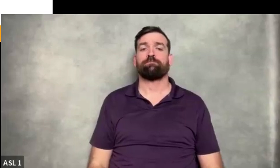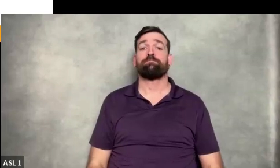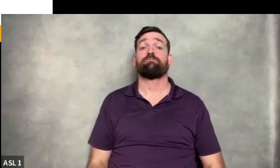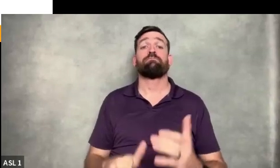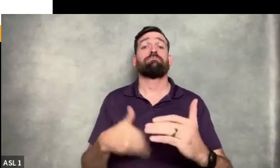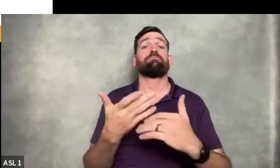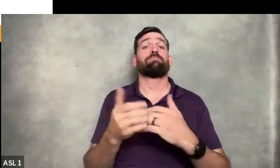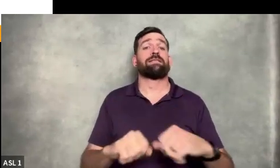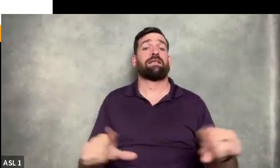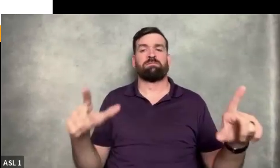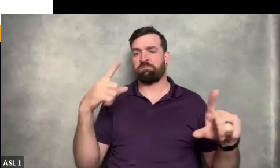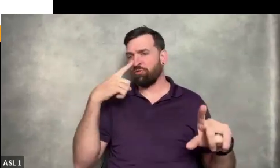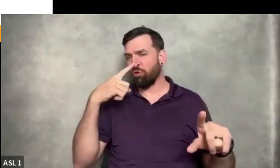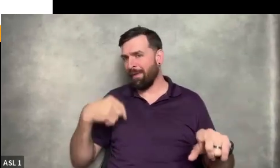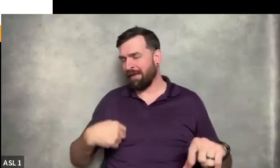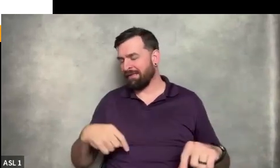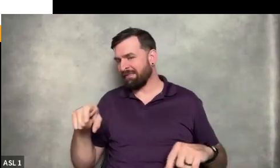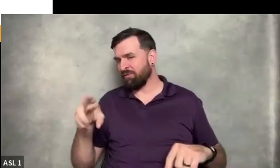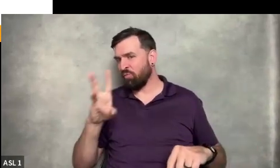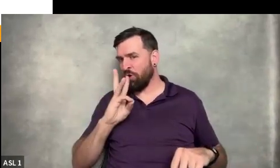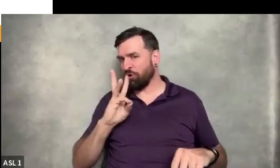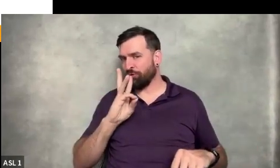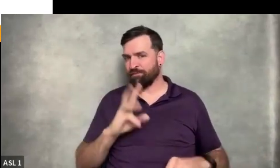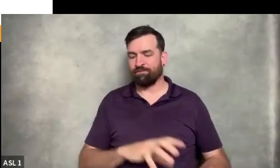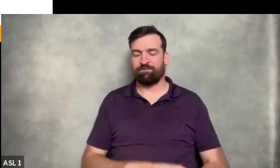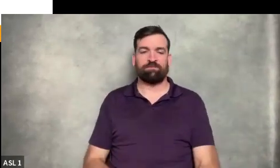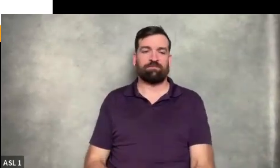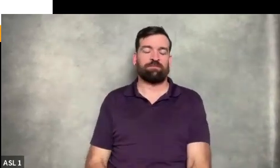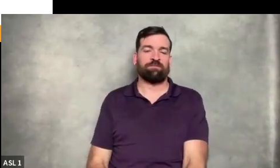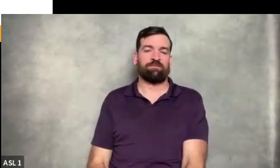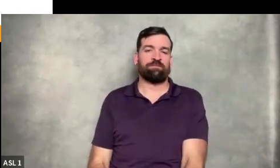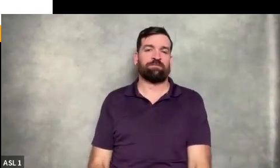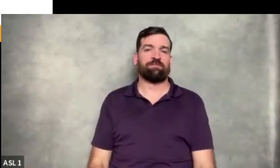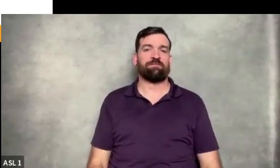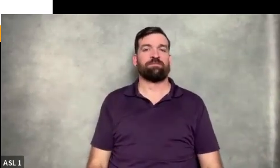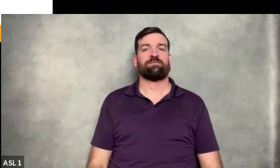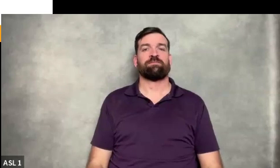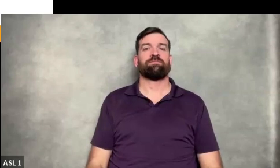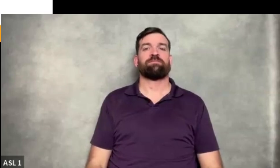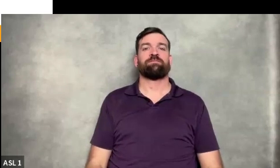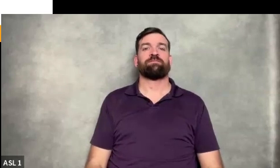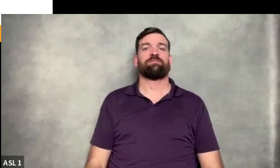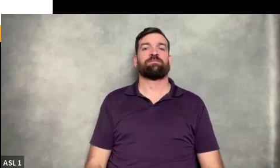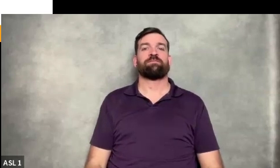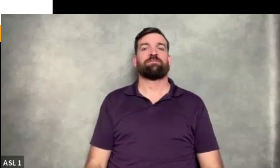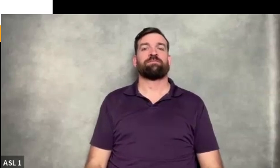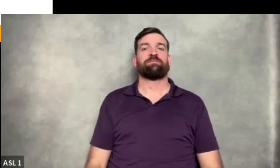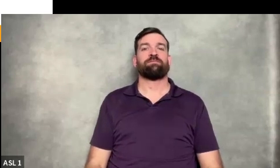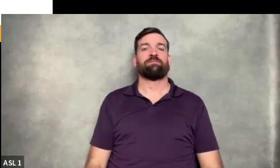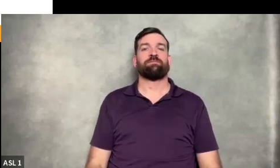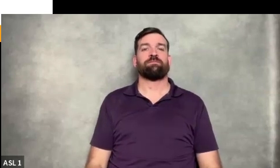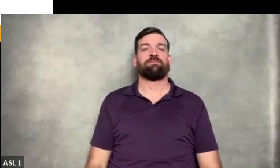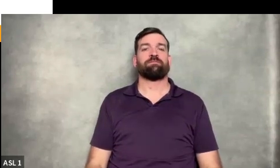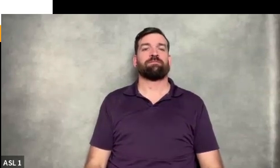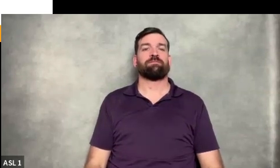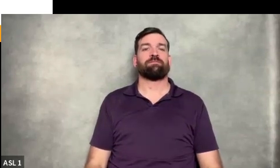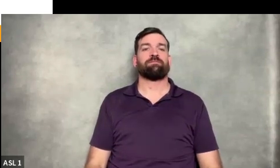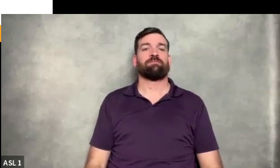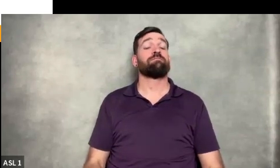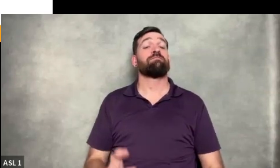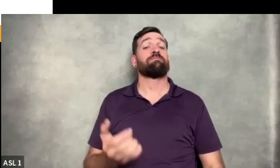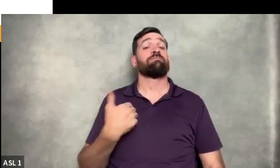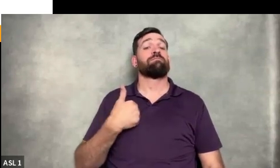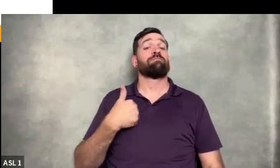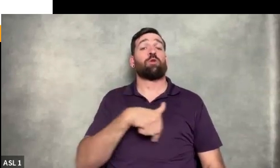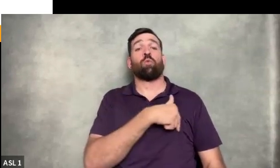Don't mind me, I need a glass of water. Okay. Now, we have developed a template for